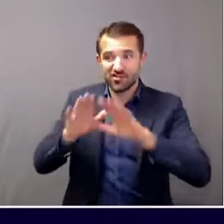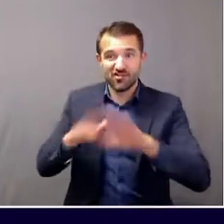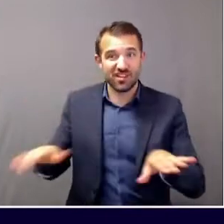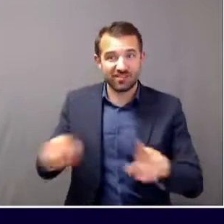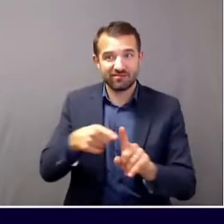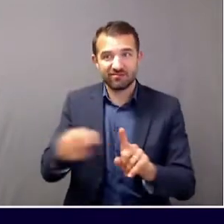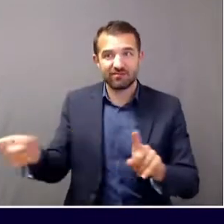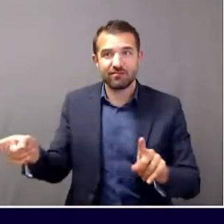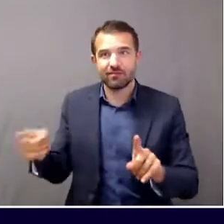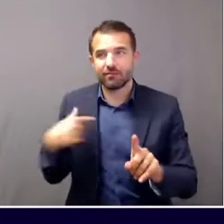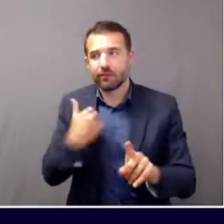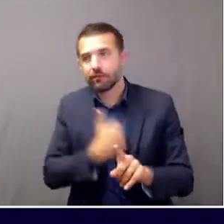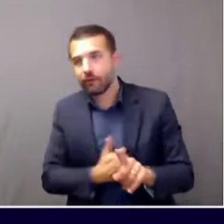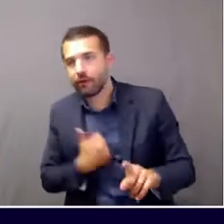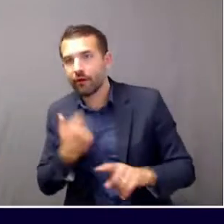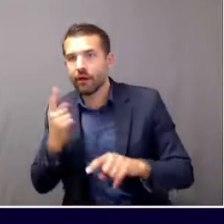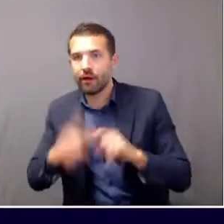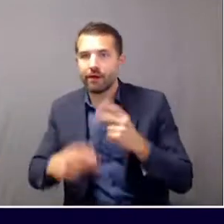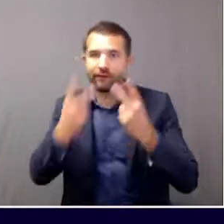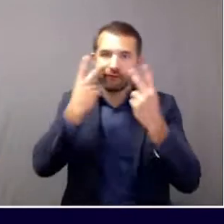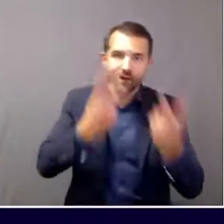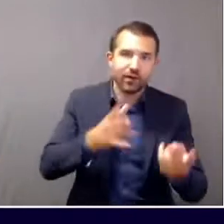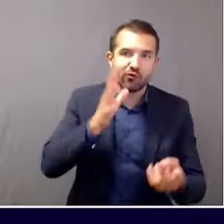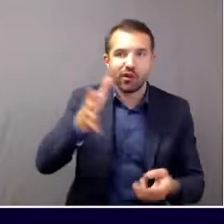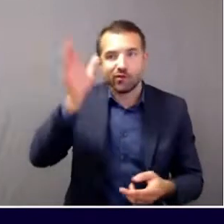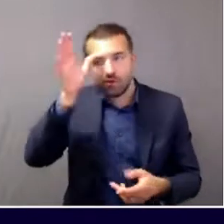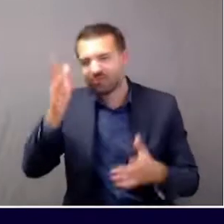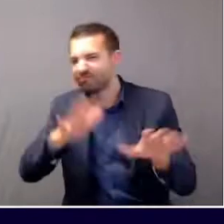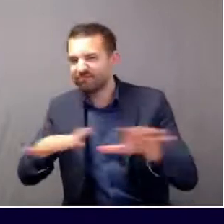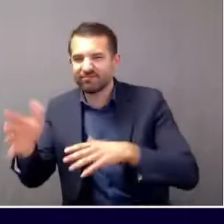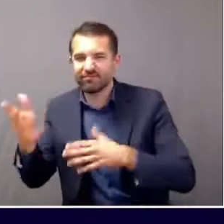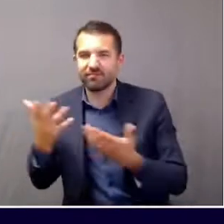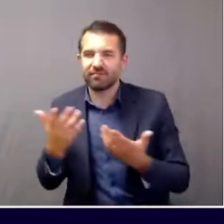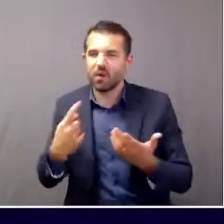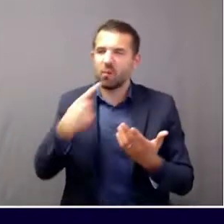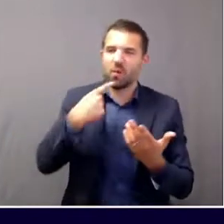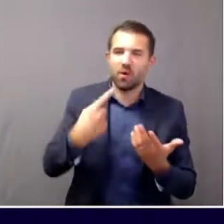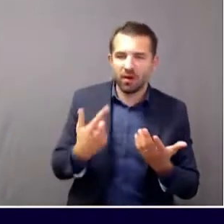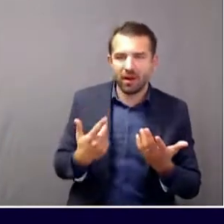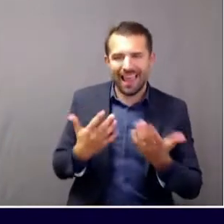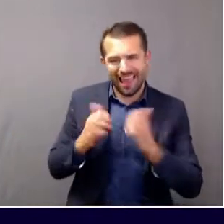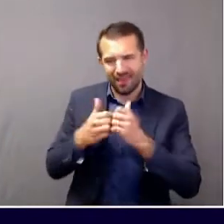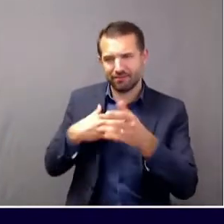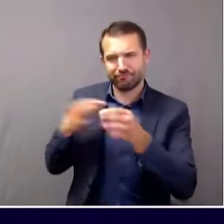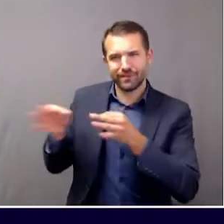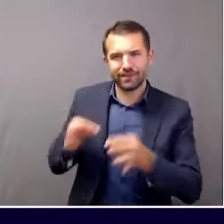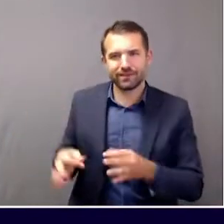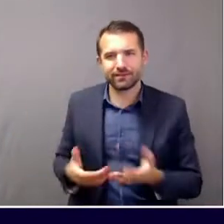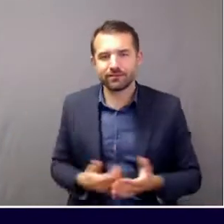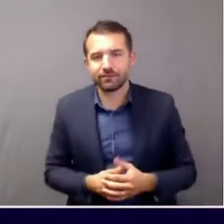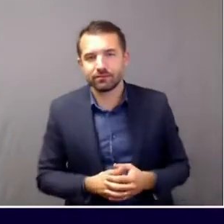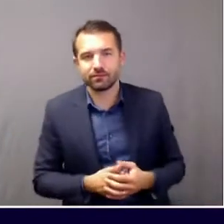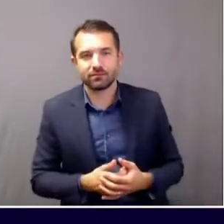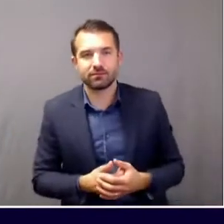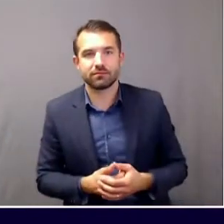well you know we've been thinking about this a